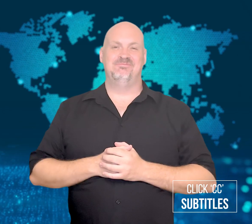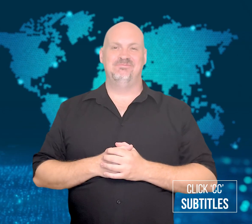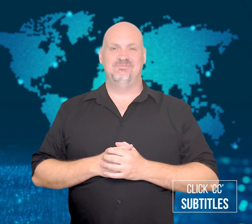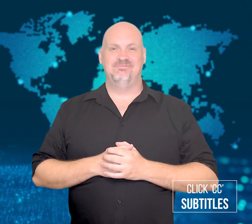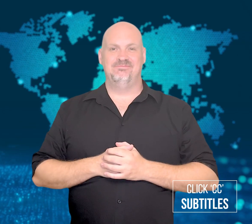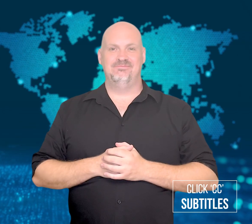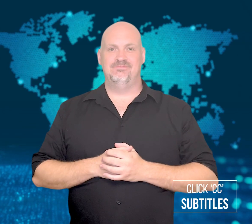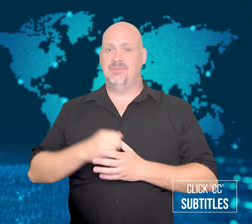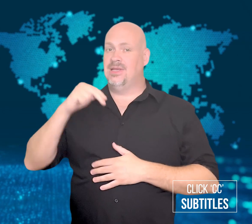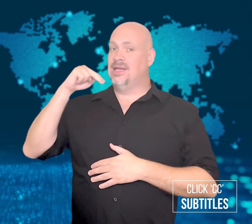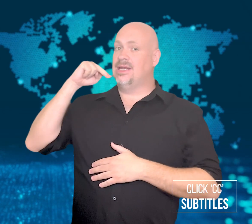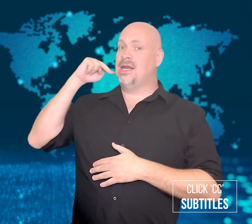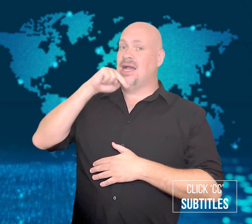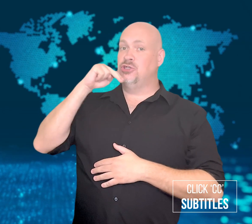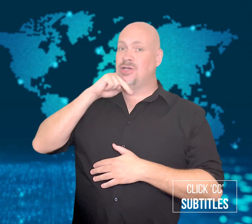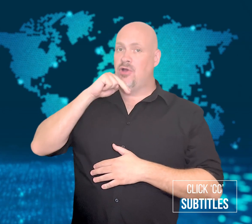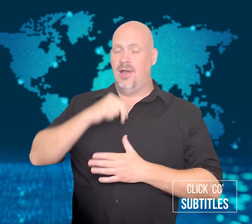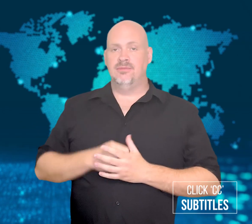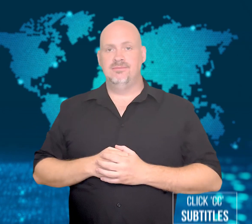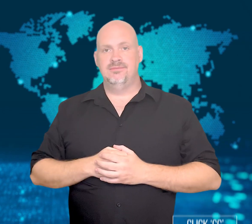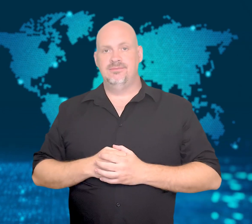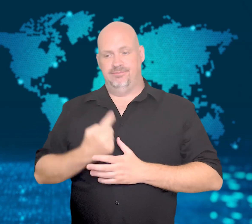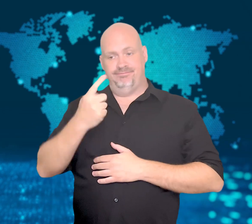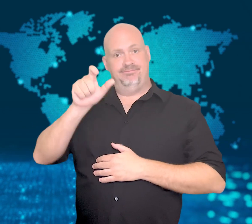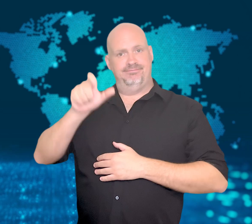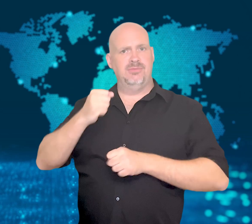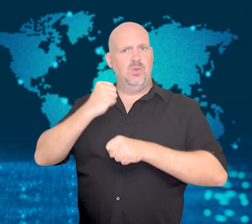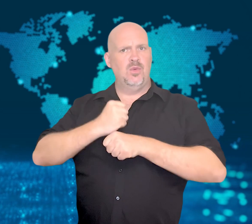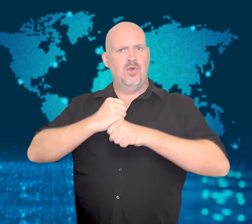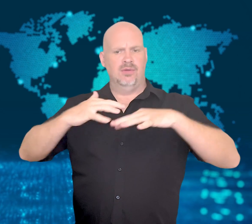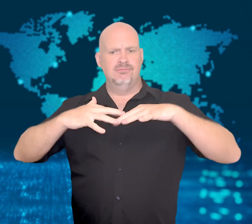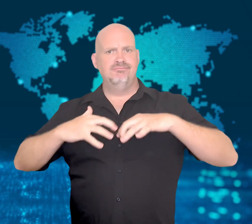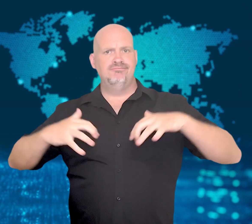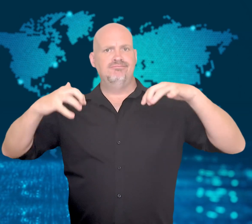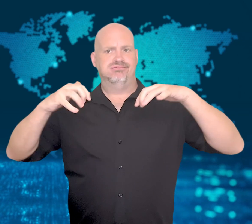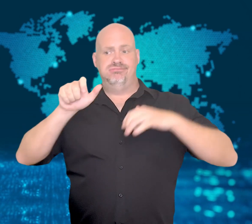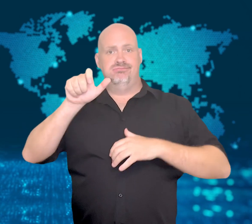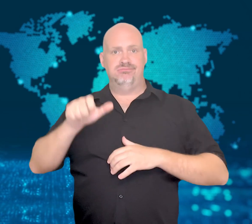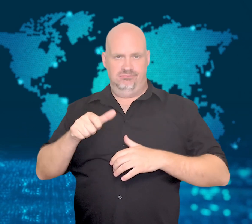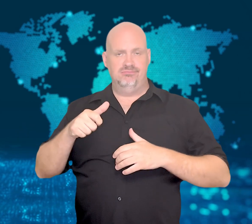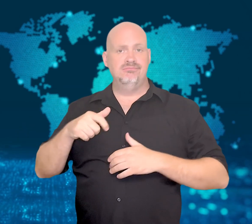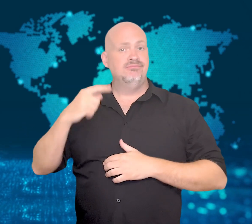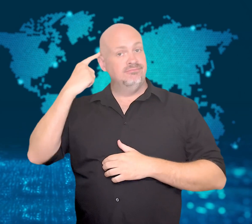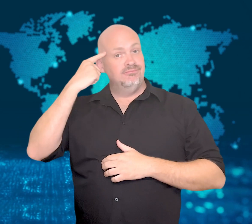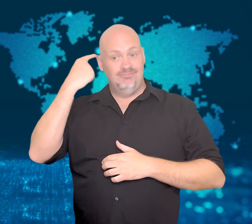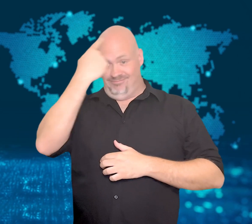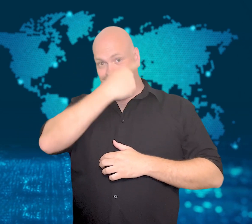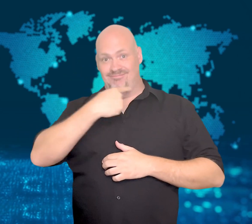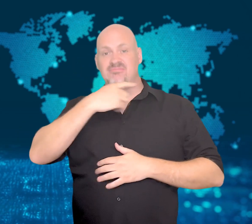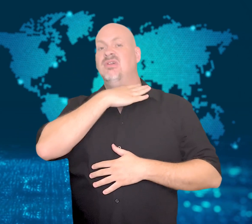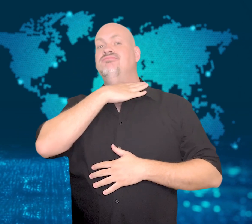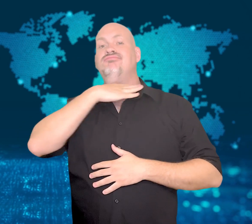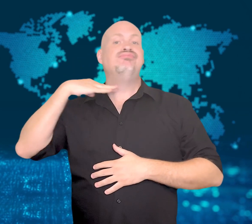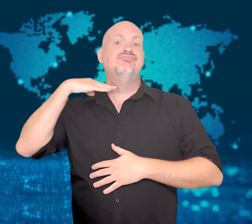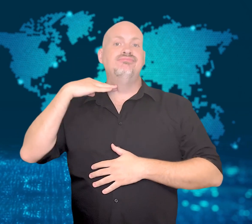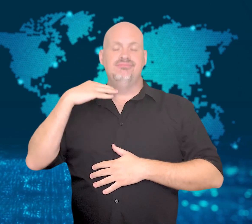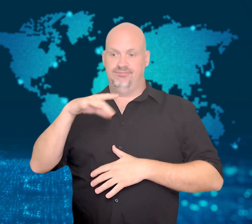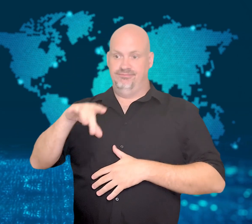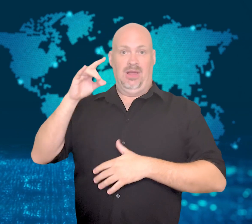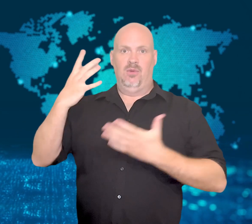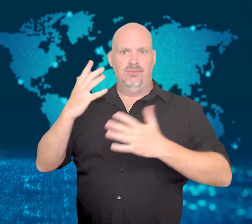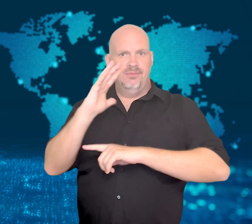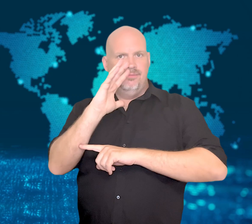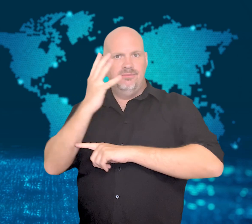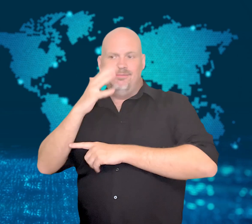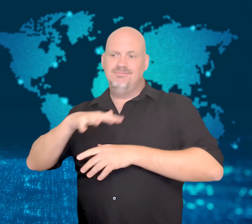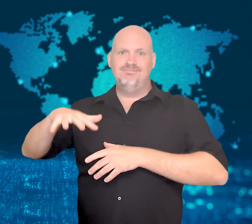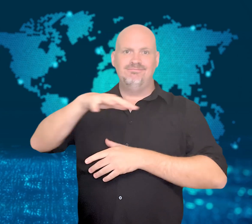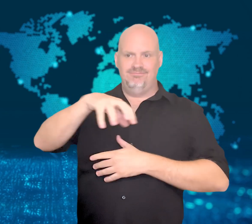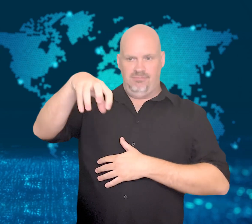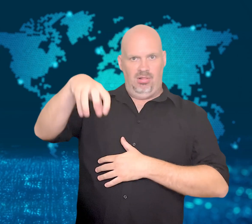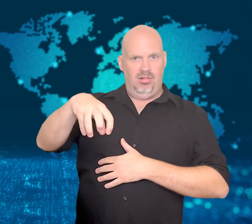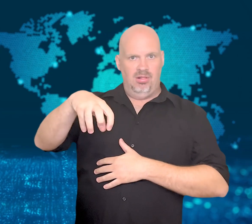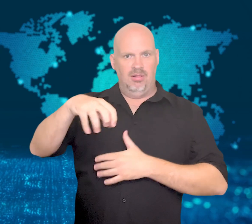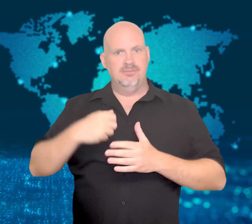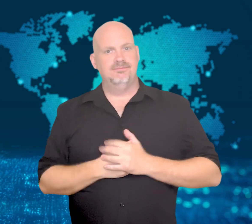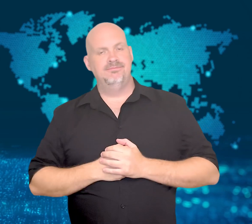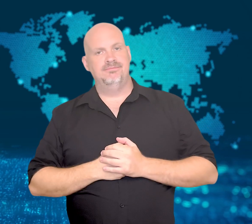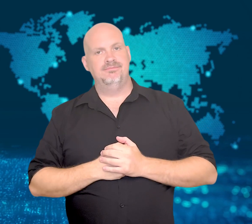Lawmaker's head found at park.